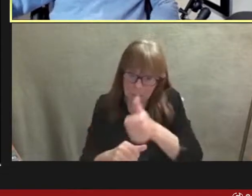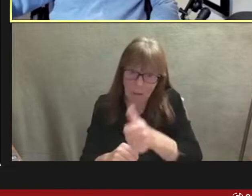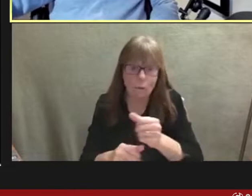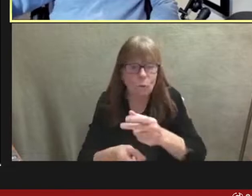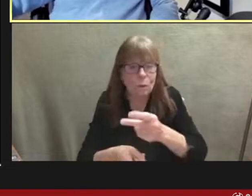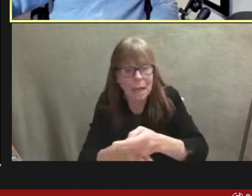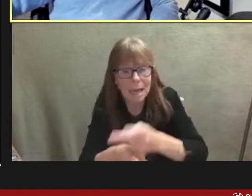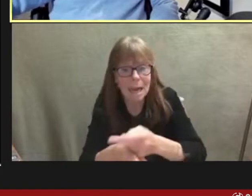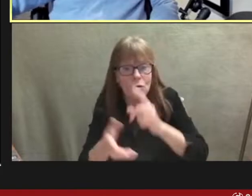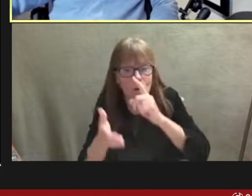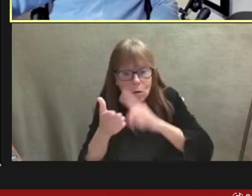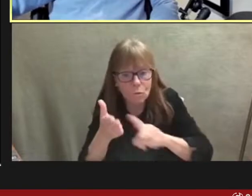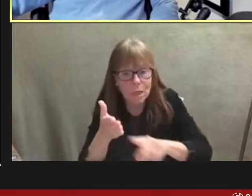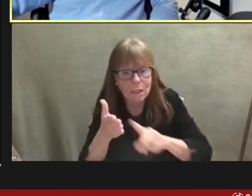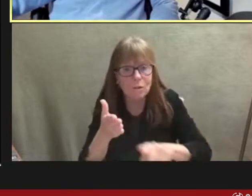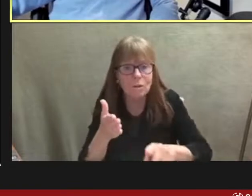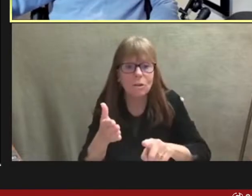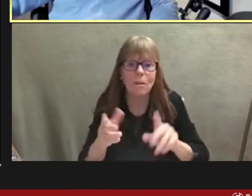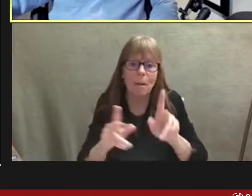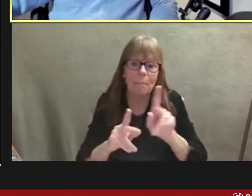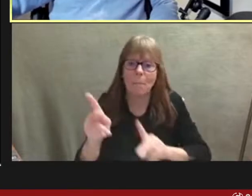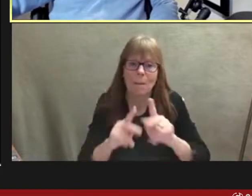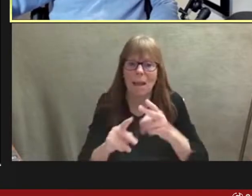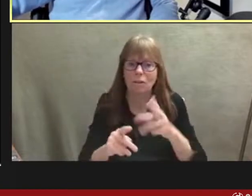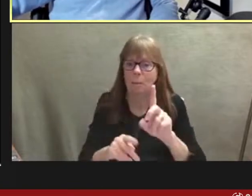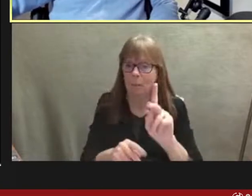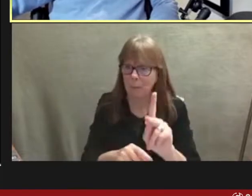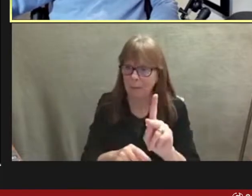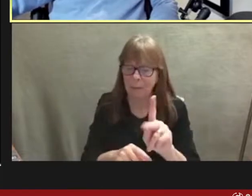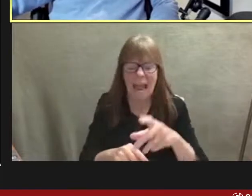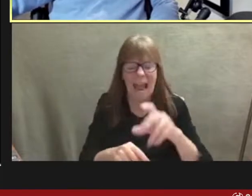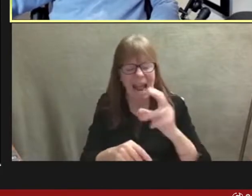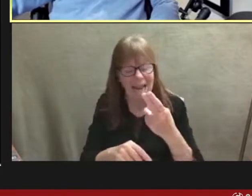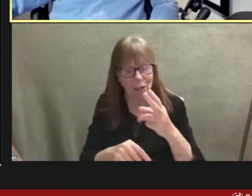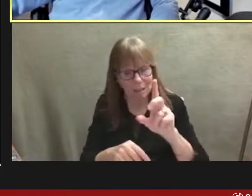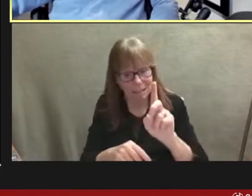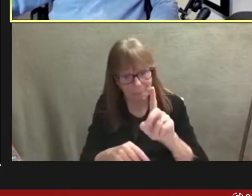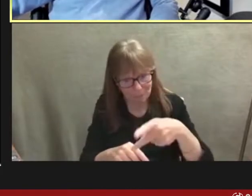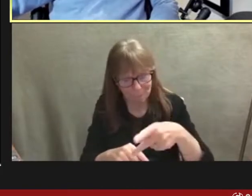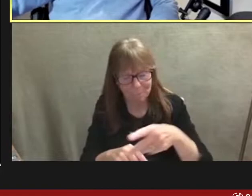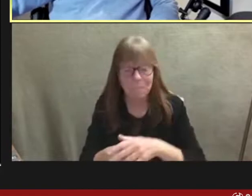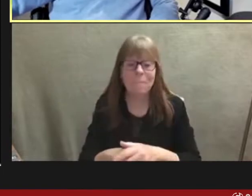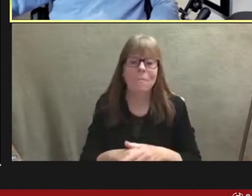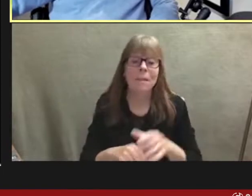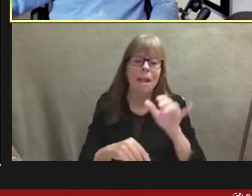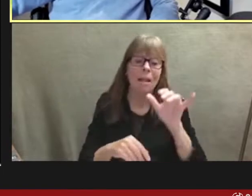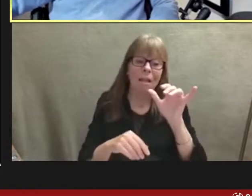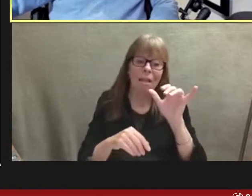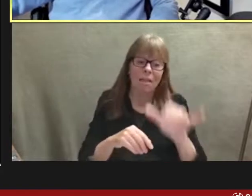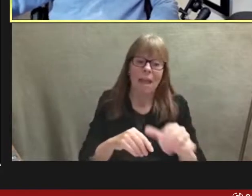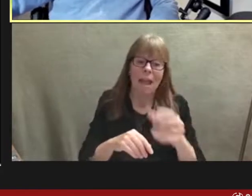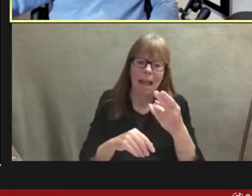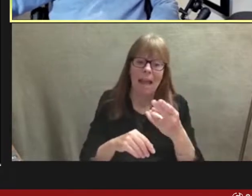disparities for people with disabilities. Health disparities research is a priority by AHRQ. Data